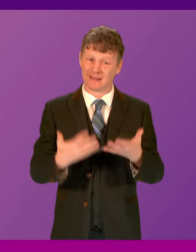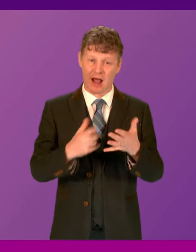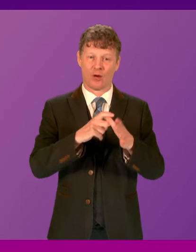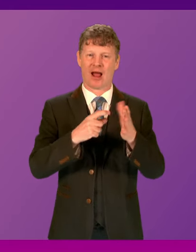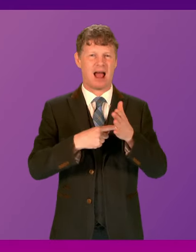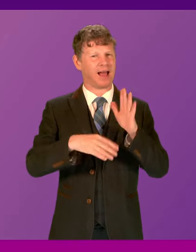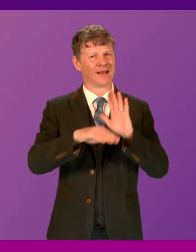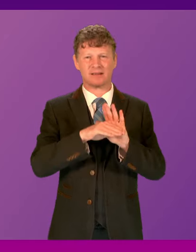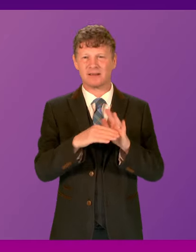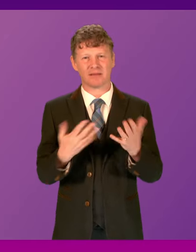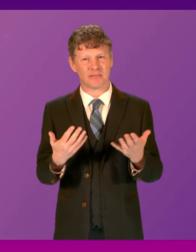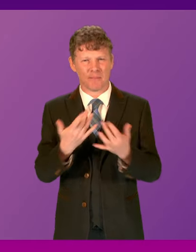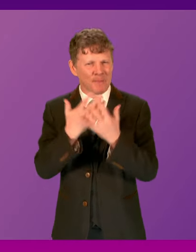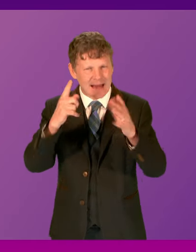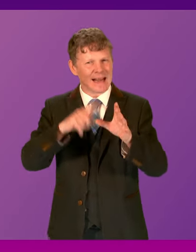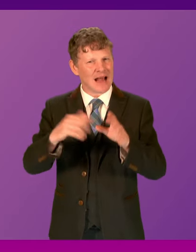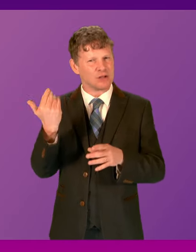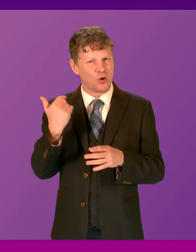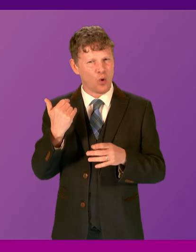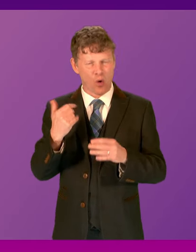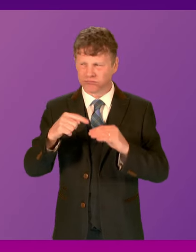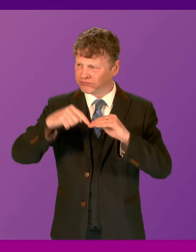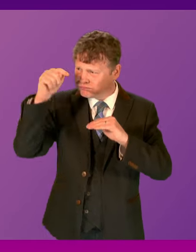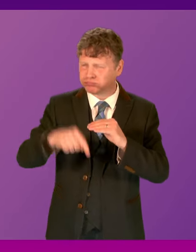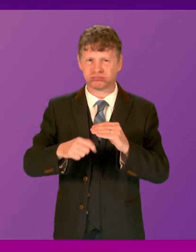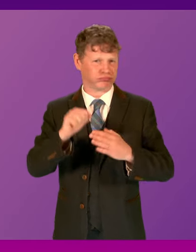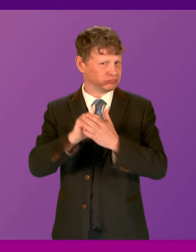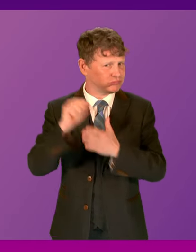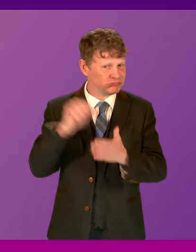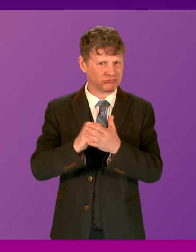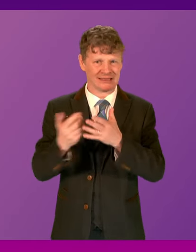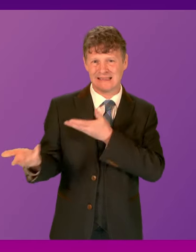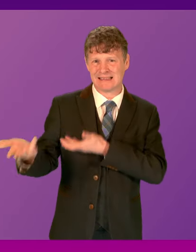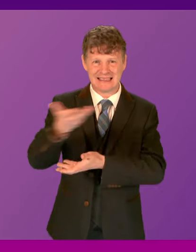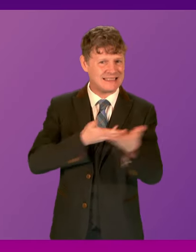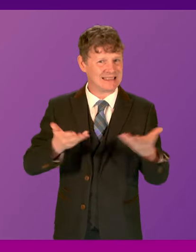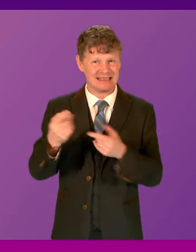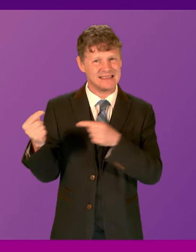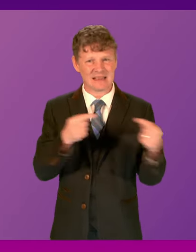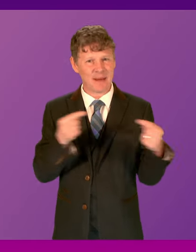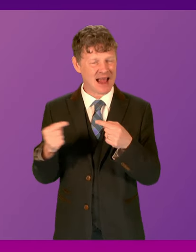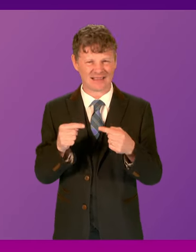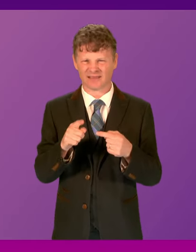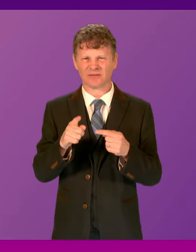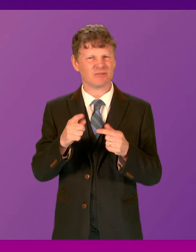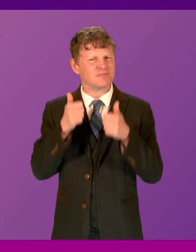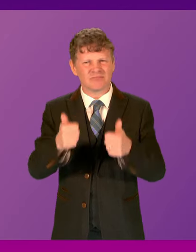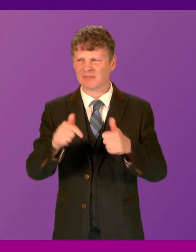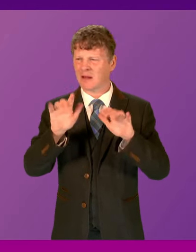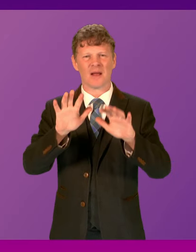many years ago. We had robust debate, which I thought was sometimes—indeed, often—in the best traditions of this Parliament. Compromises were made and